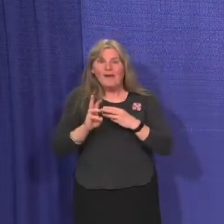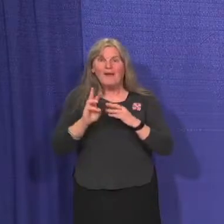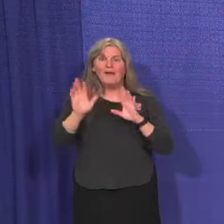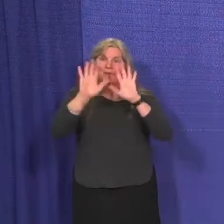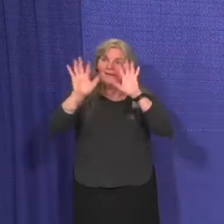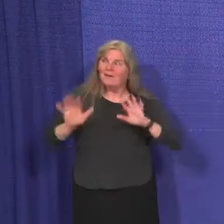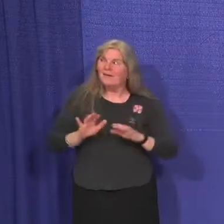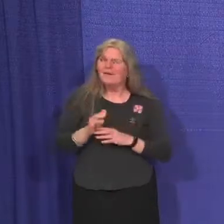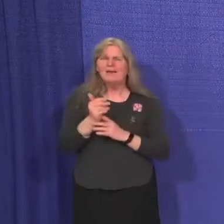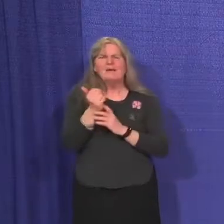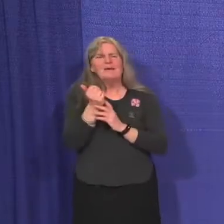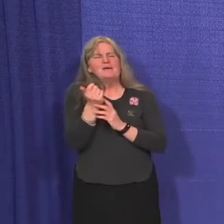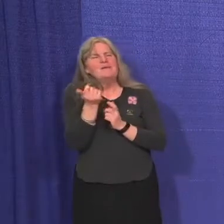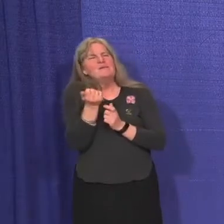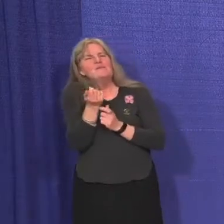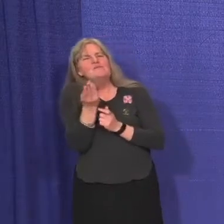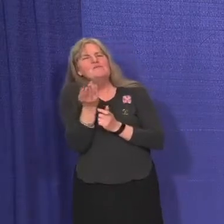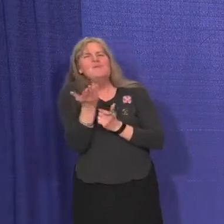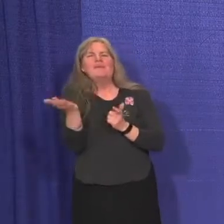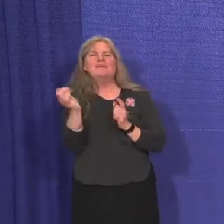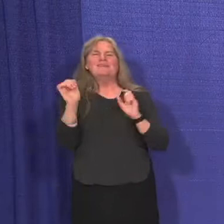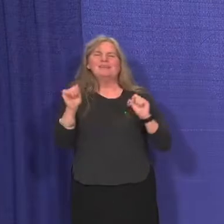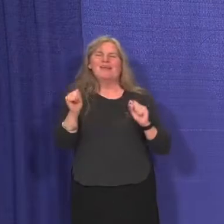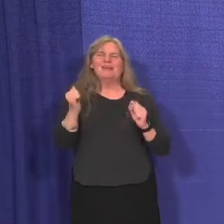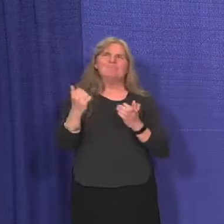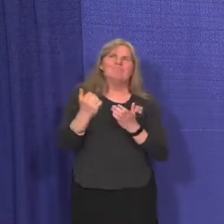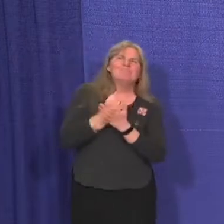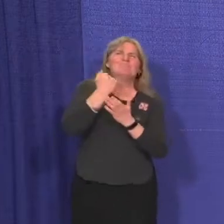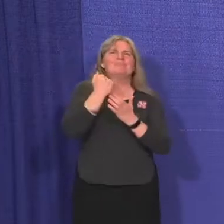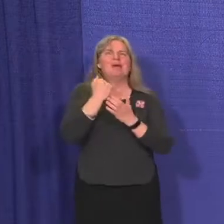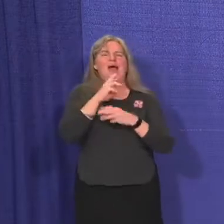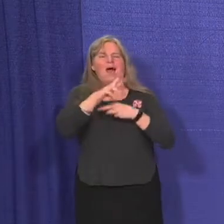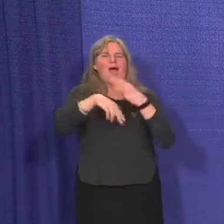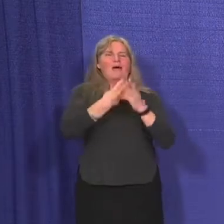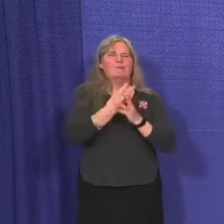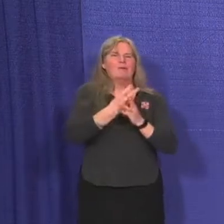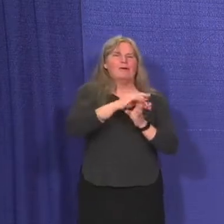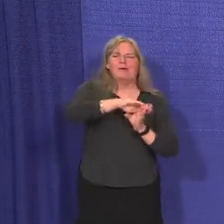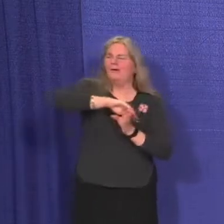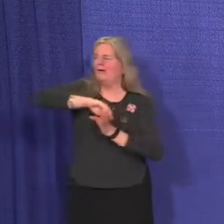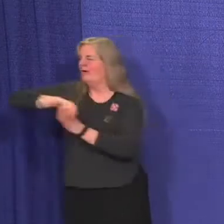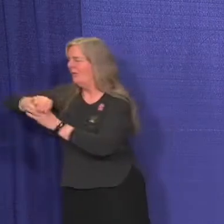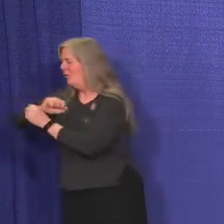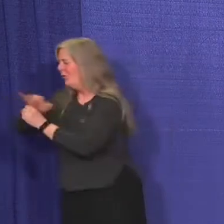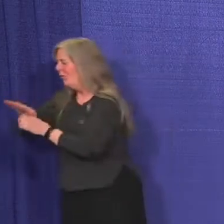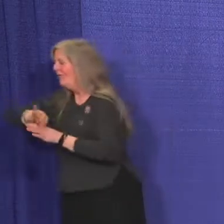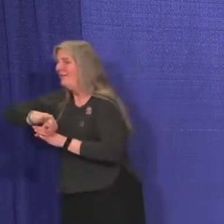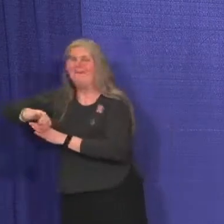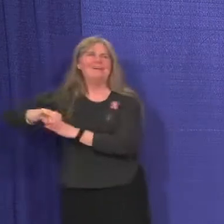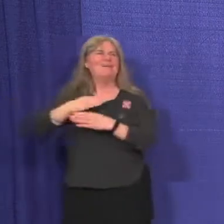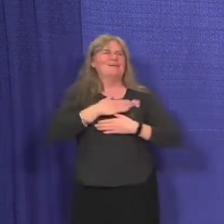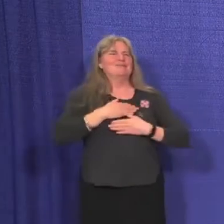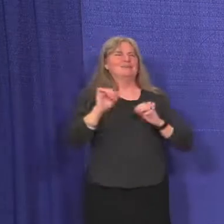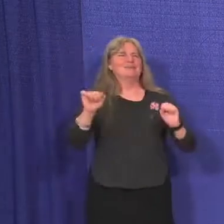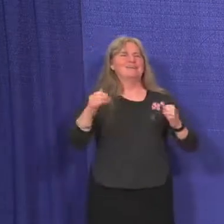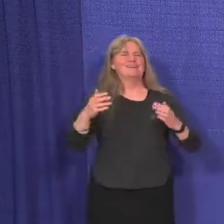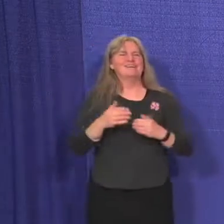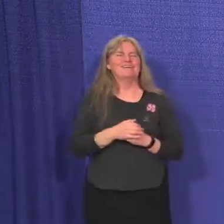Remember how important understanding and compassion is.